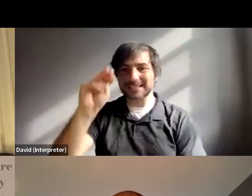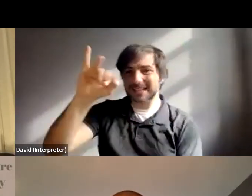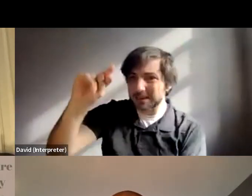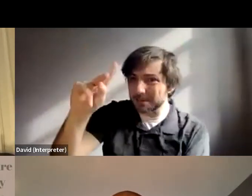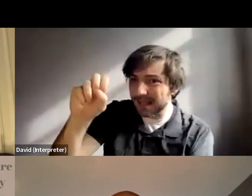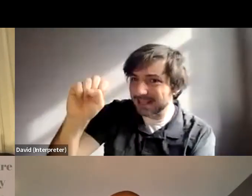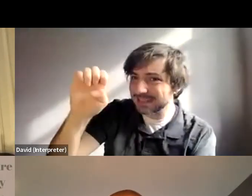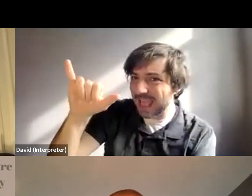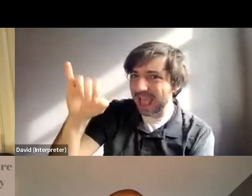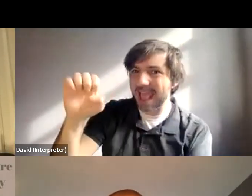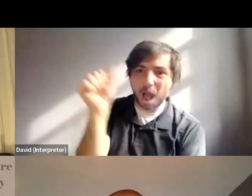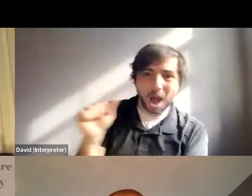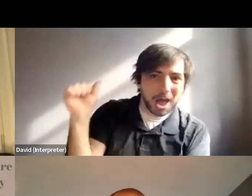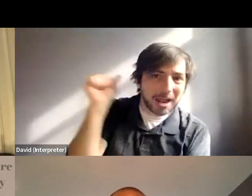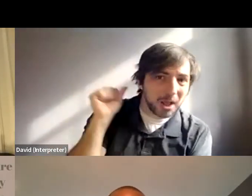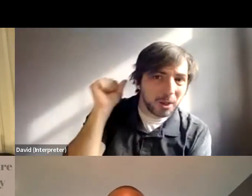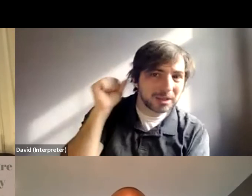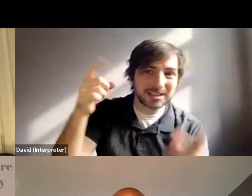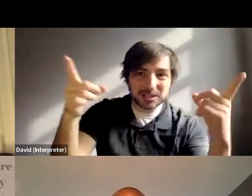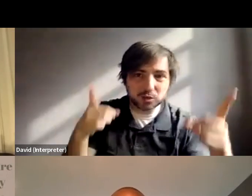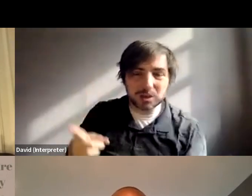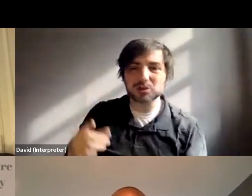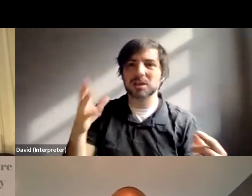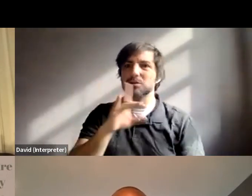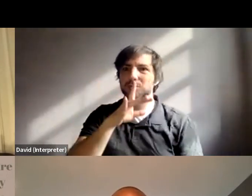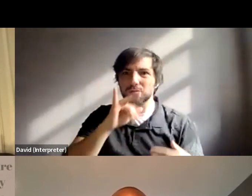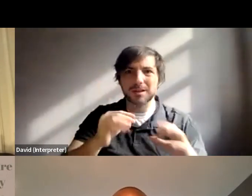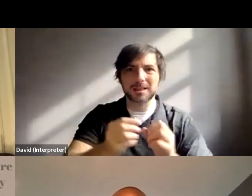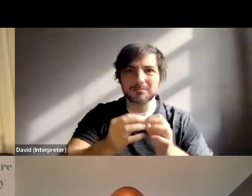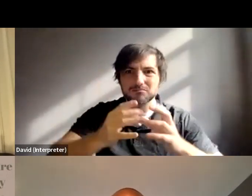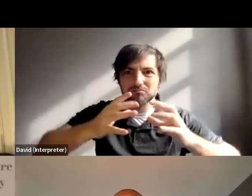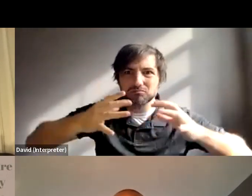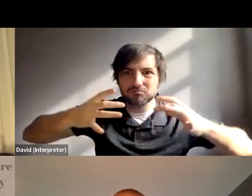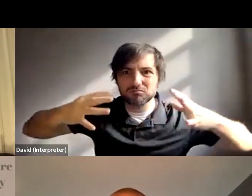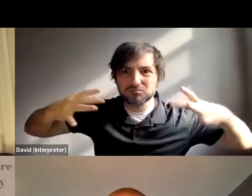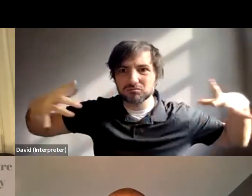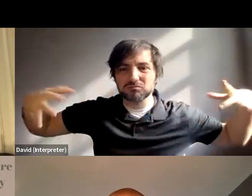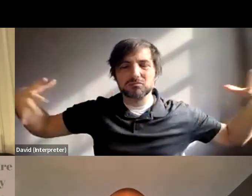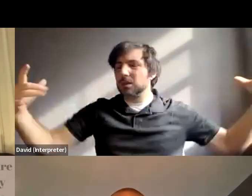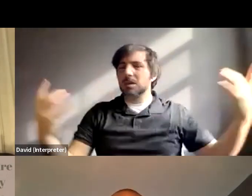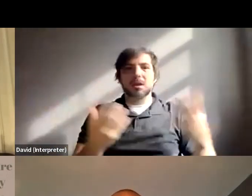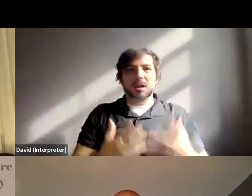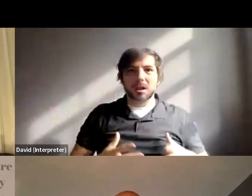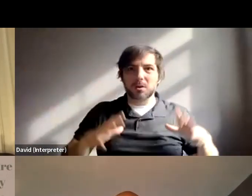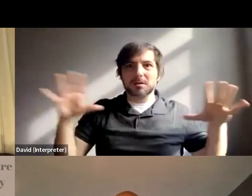is just blooming, doing so much. This is a huge professional moment for you